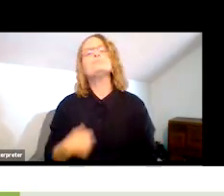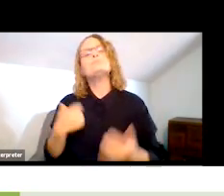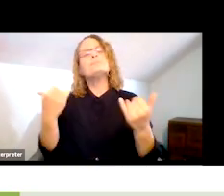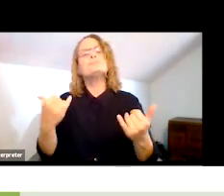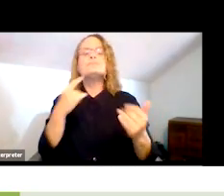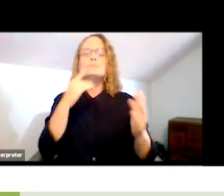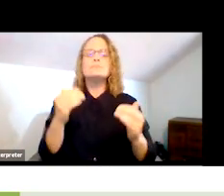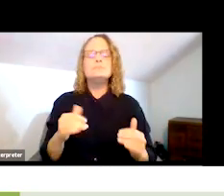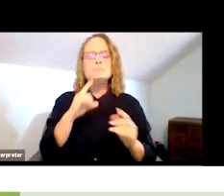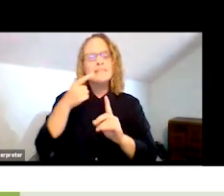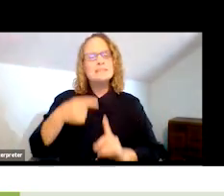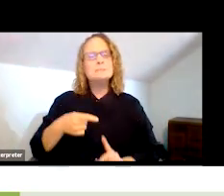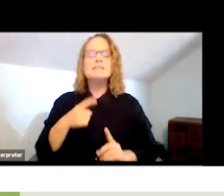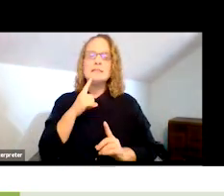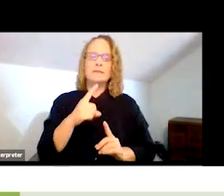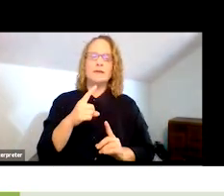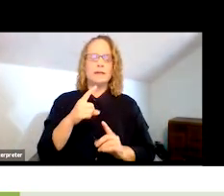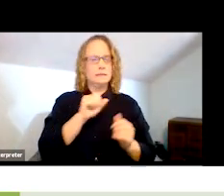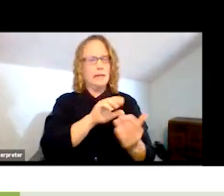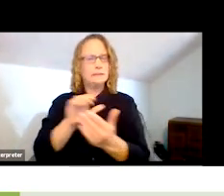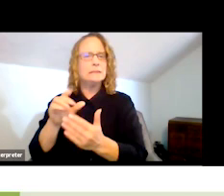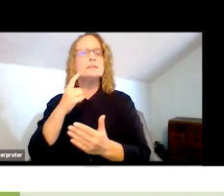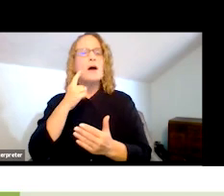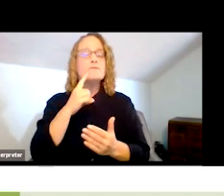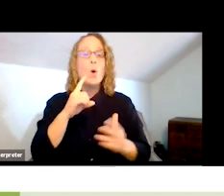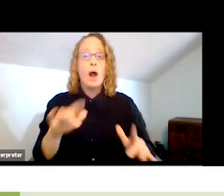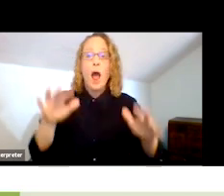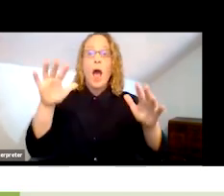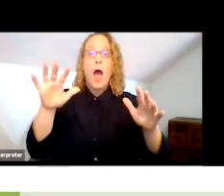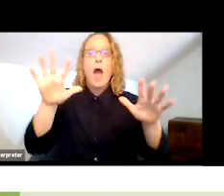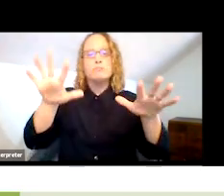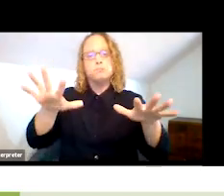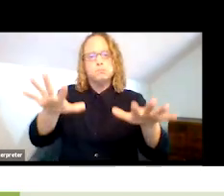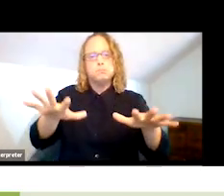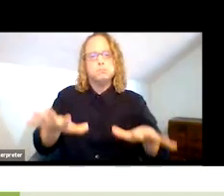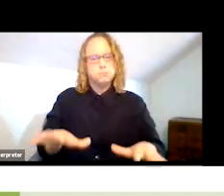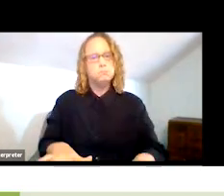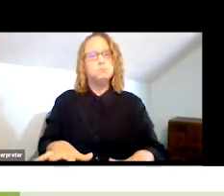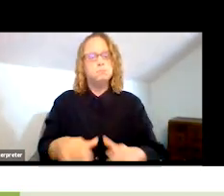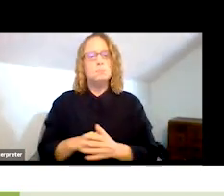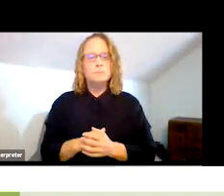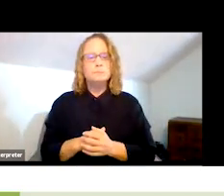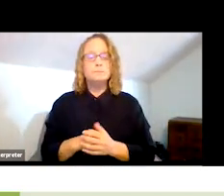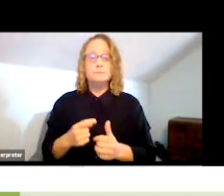to a place where they're able to learn these techniques and these new skills that we're offering.